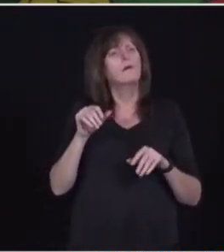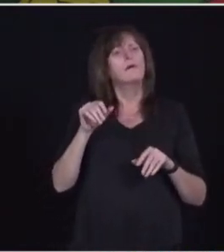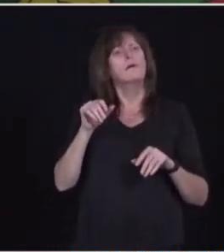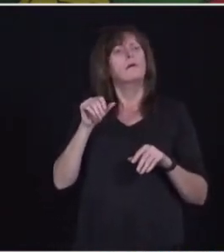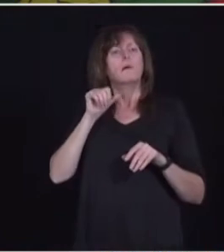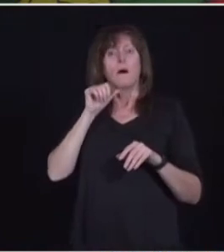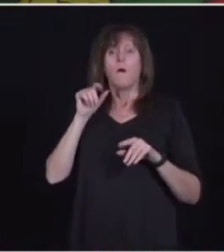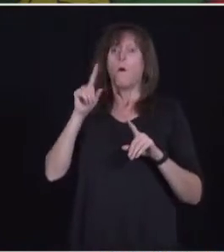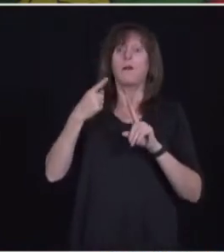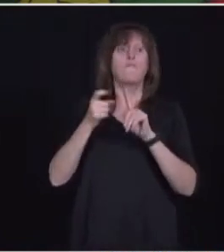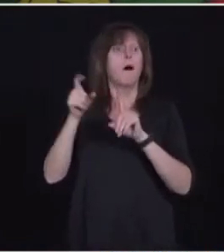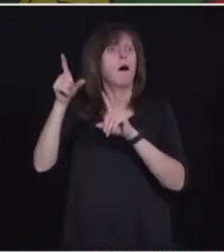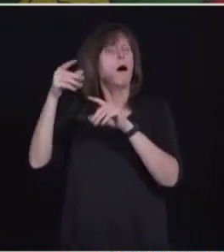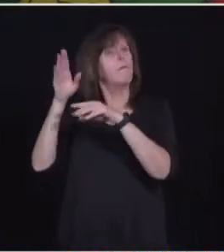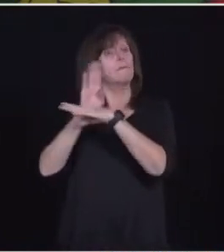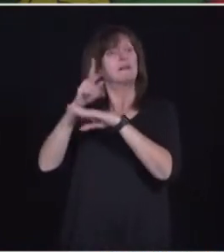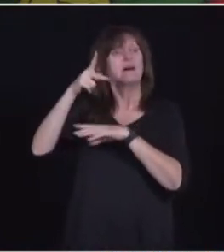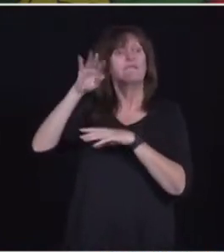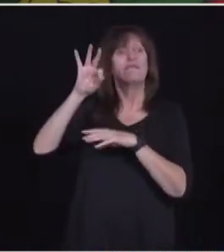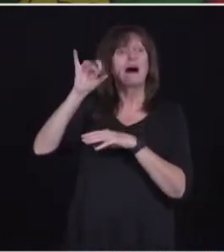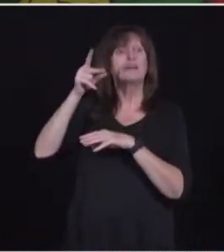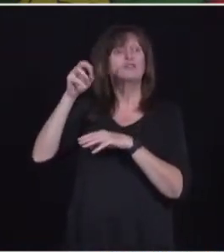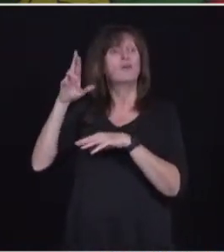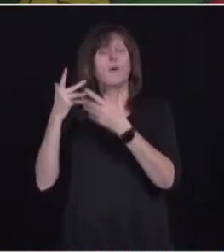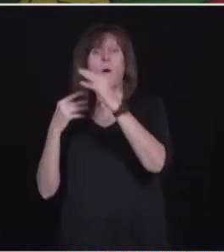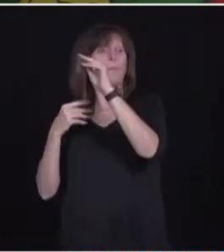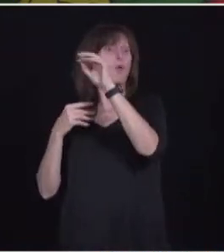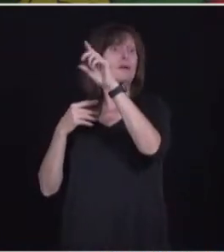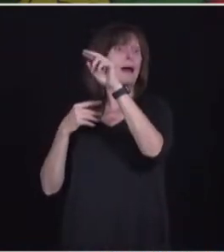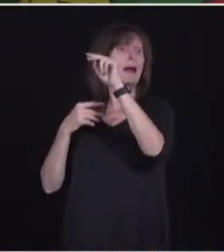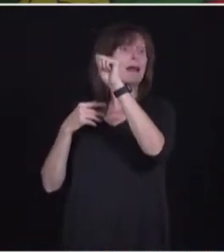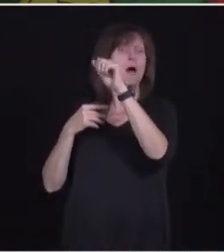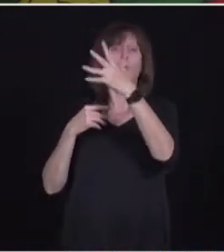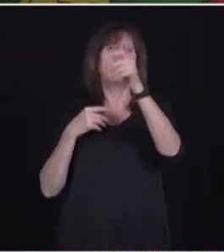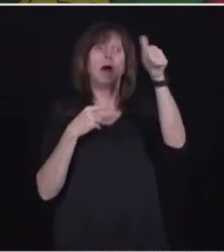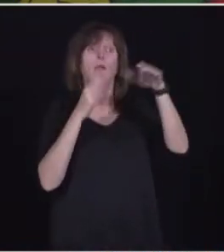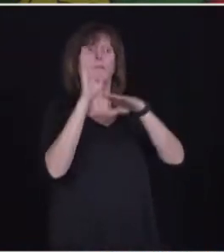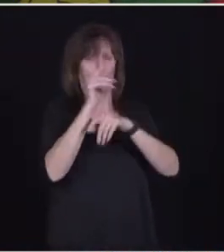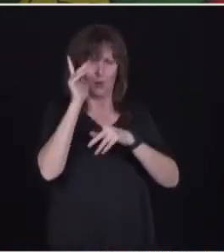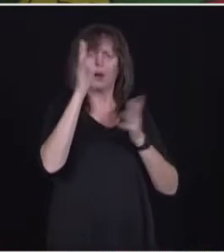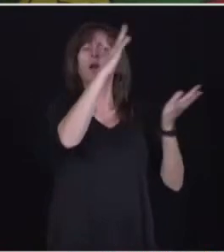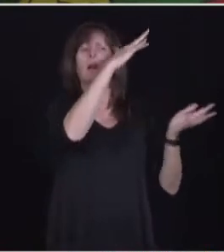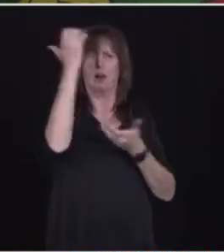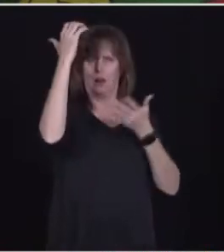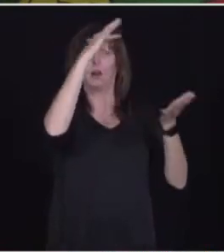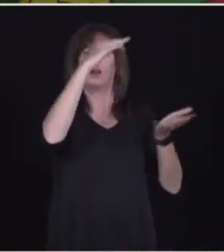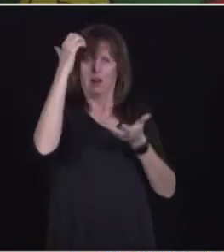in my view, it can take 6 to 9 months, perhaps a little longer and that is when the bulk of the